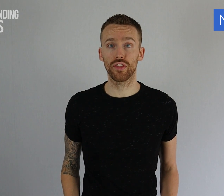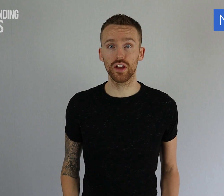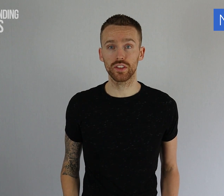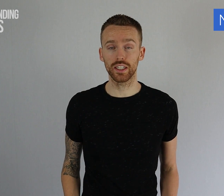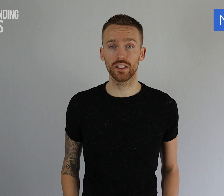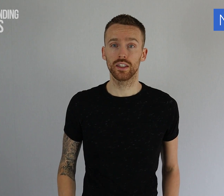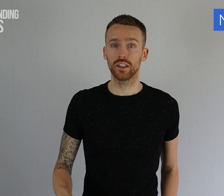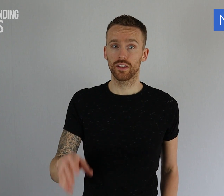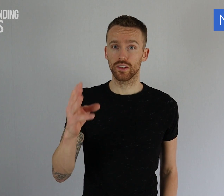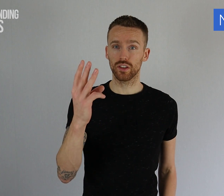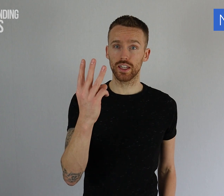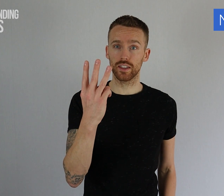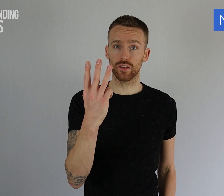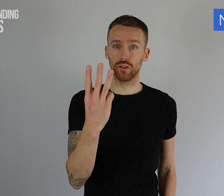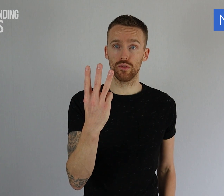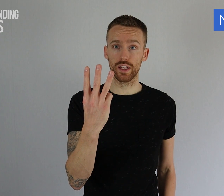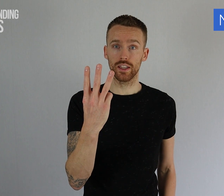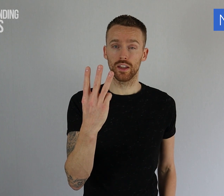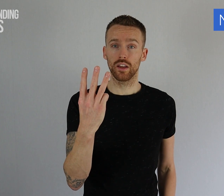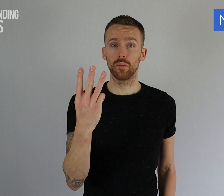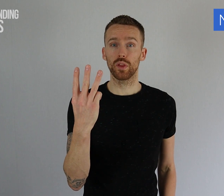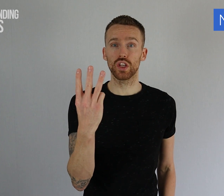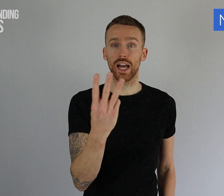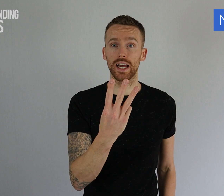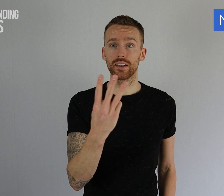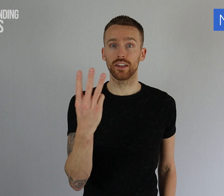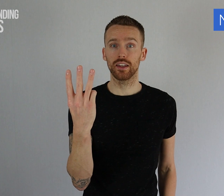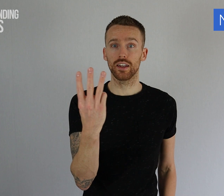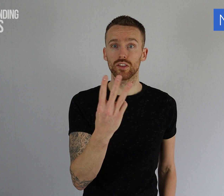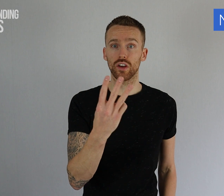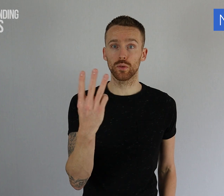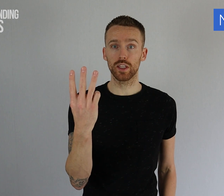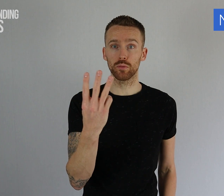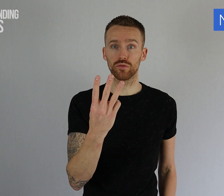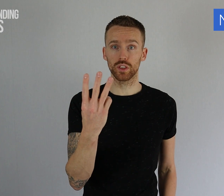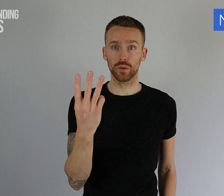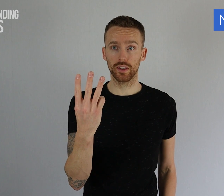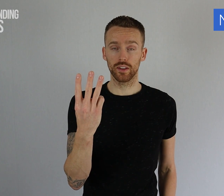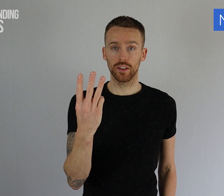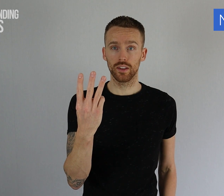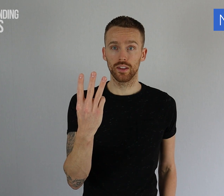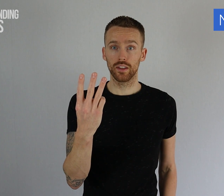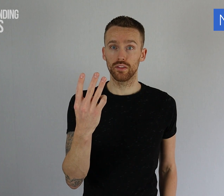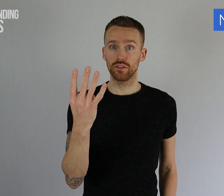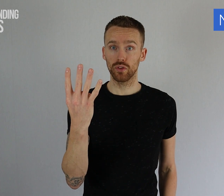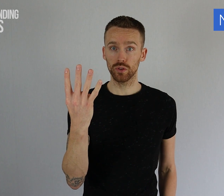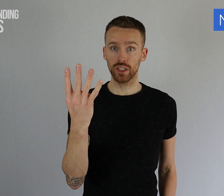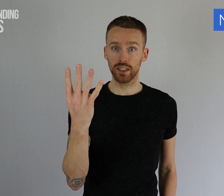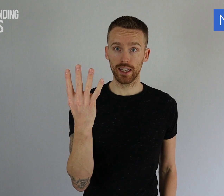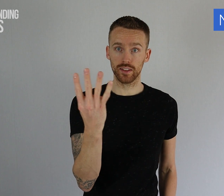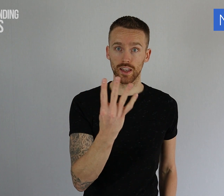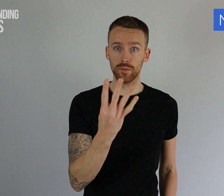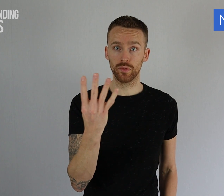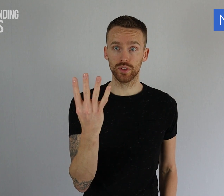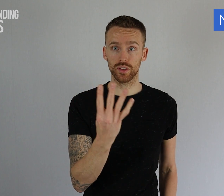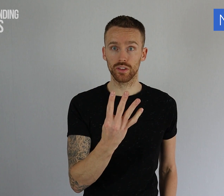For 13, the sign is 3 but then you add a sideways movement to it. 14 again the same. It's the